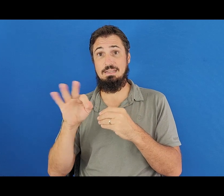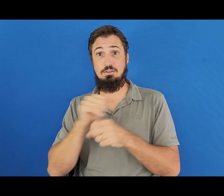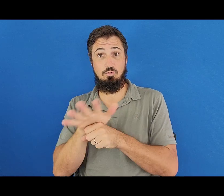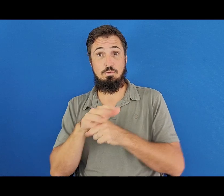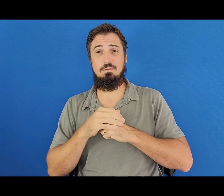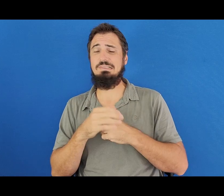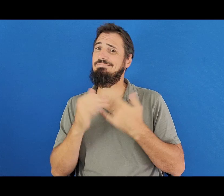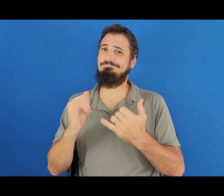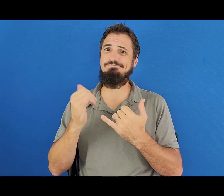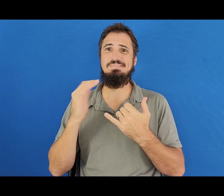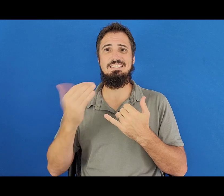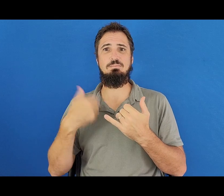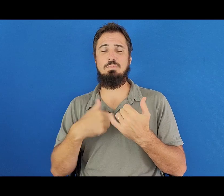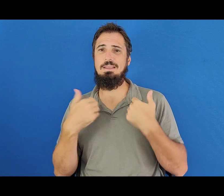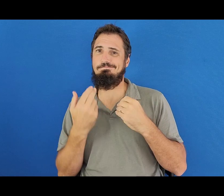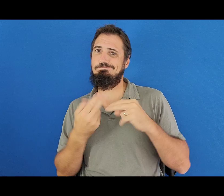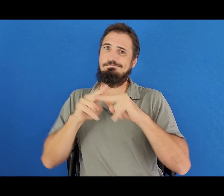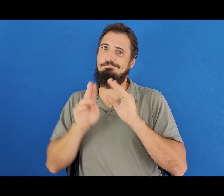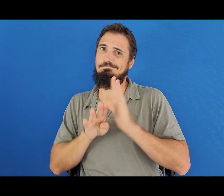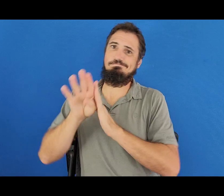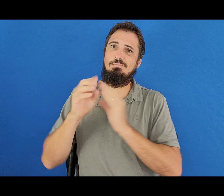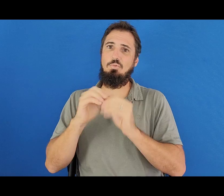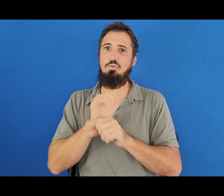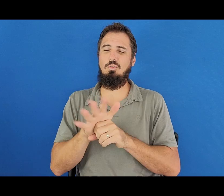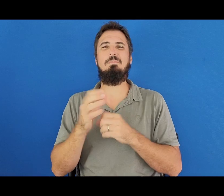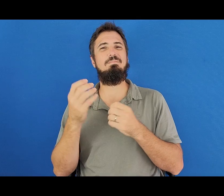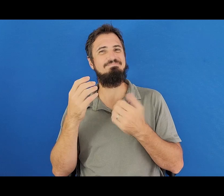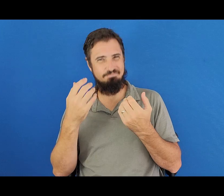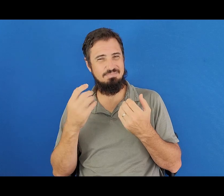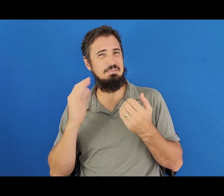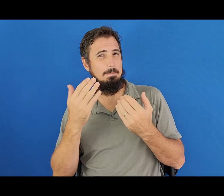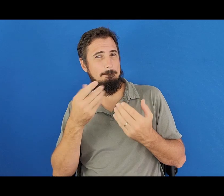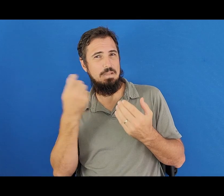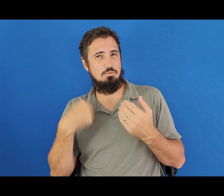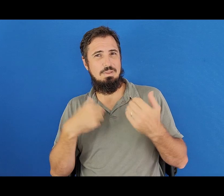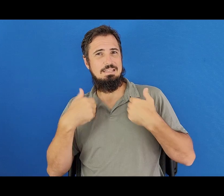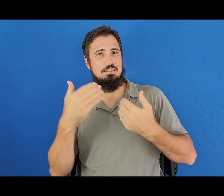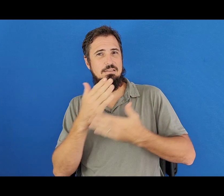We are now facing another spike in cases, many associated with holiday gatherings earlier this month.